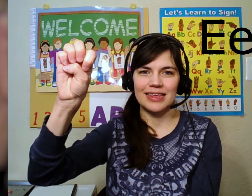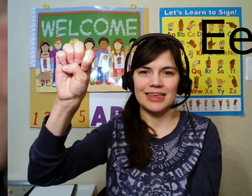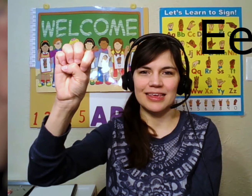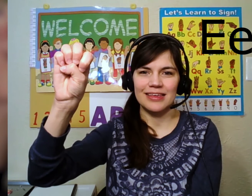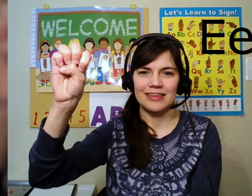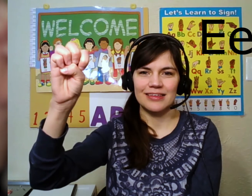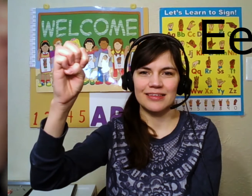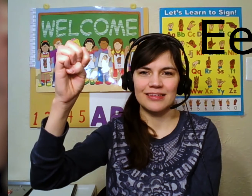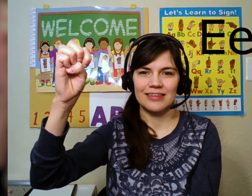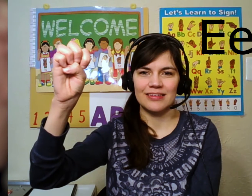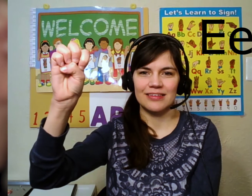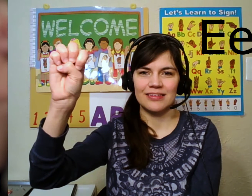E